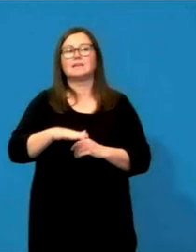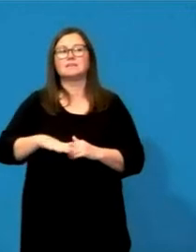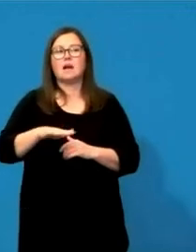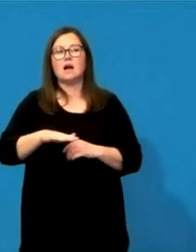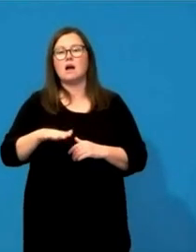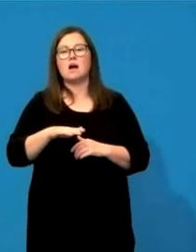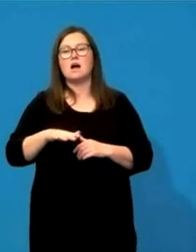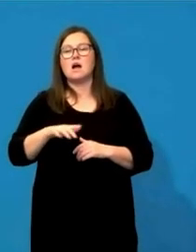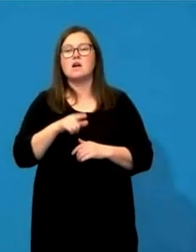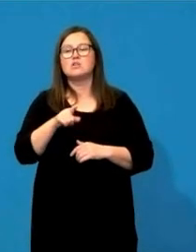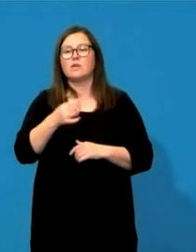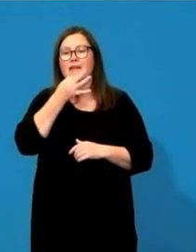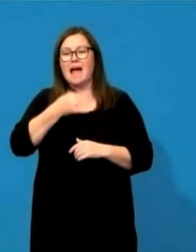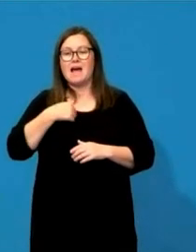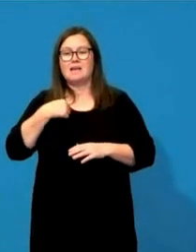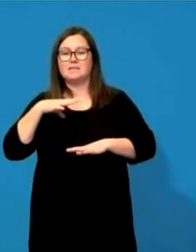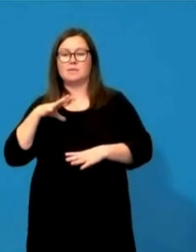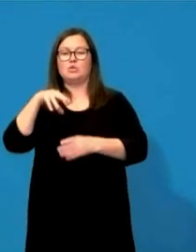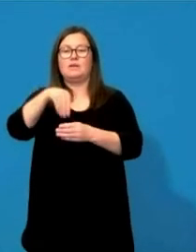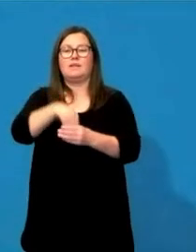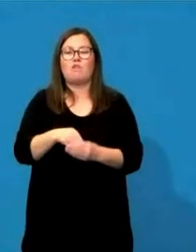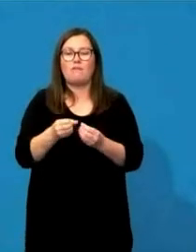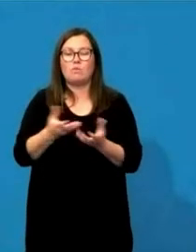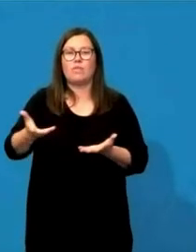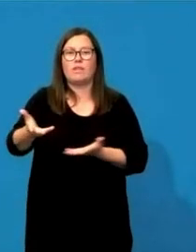So I've been around pretty much since they began consultation, just listening and